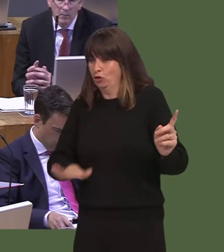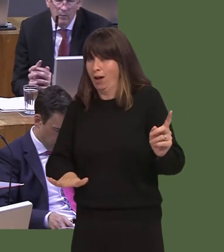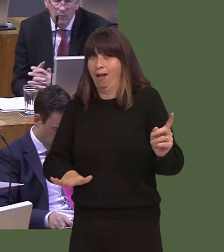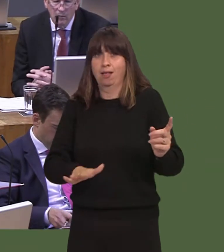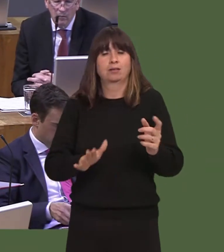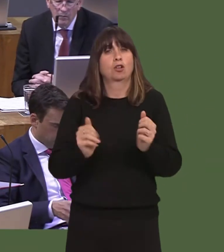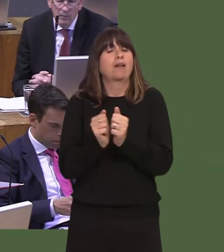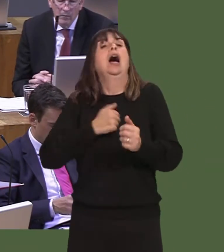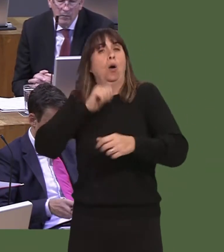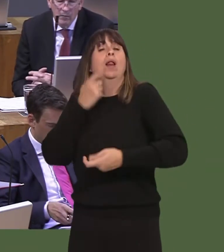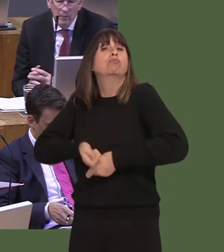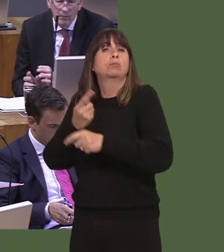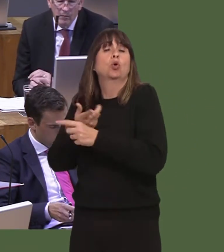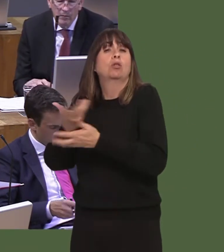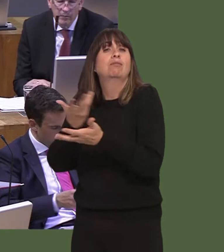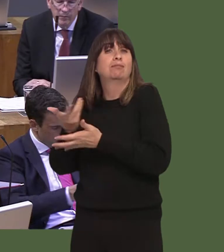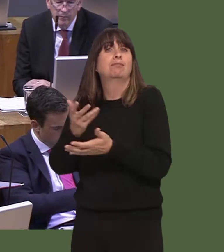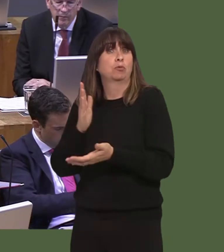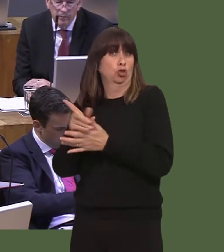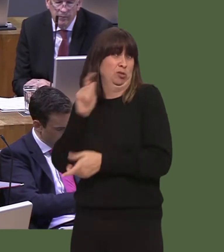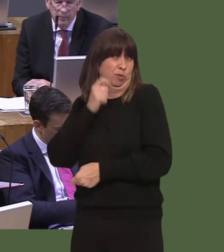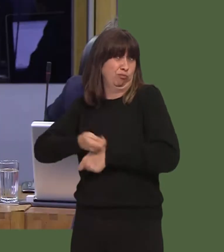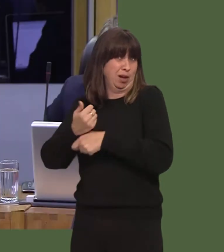itself, but I will discuss itóI'm sure she'll discuss it with meóin the course of this